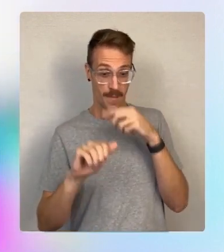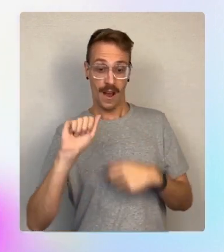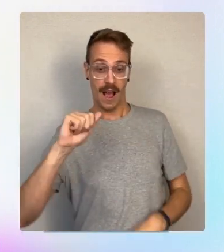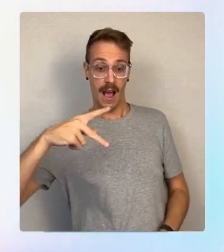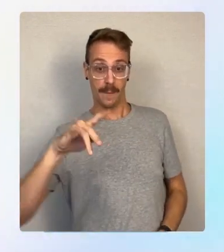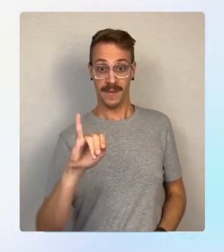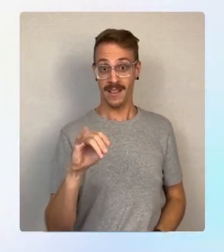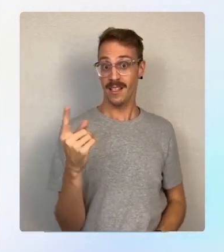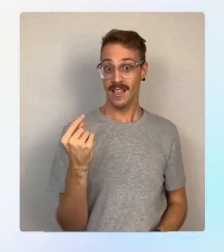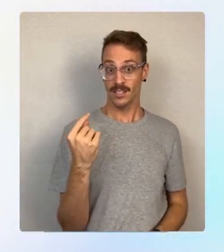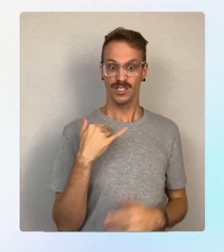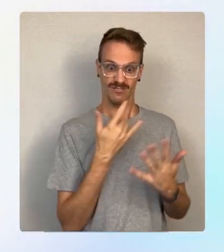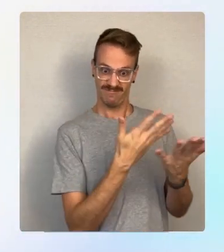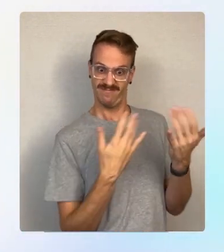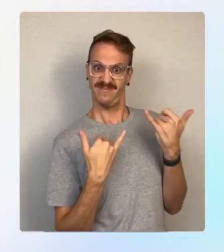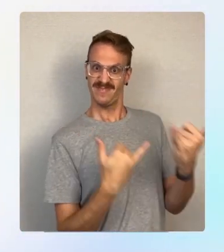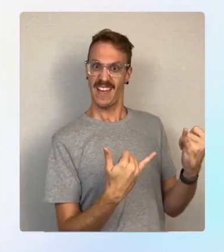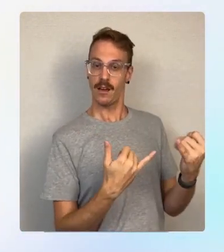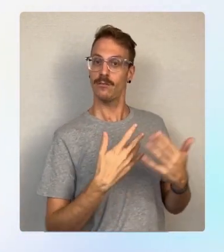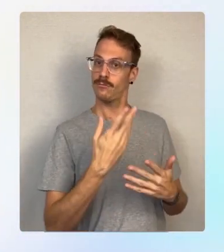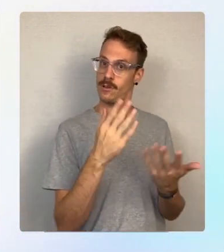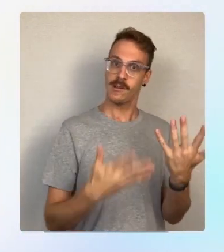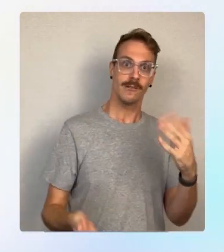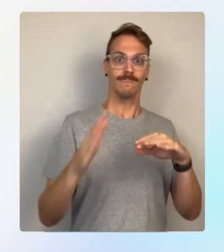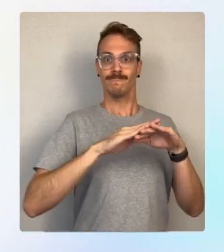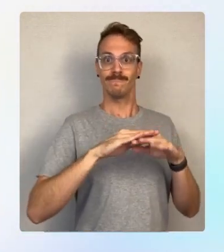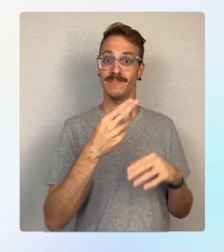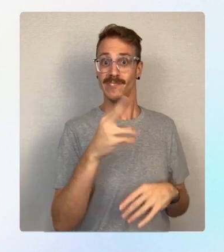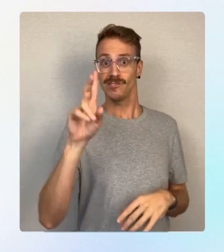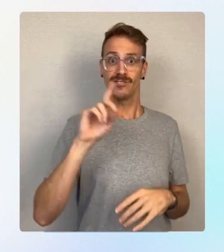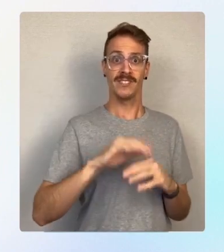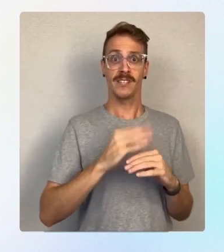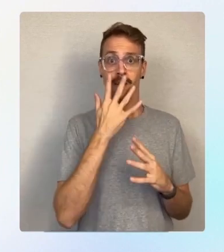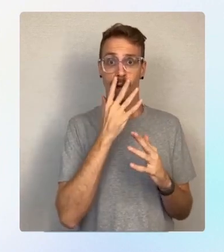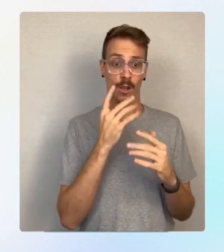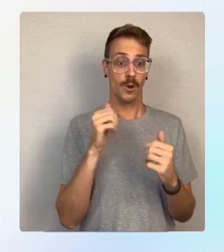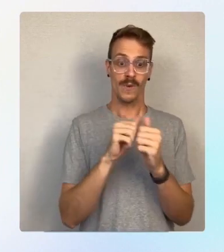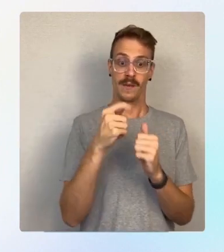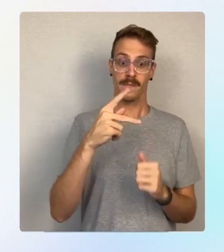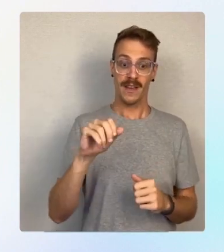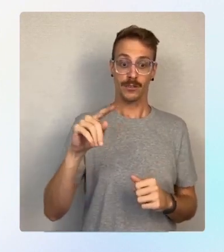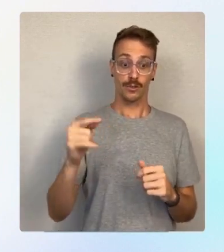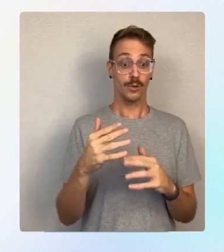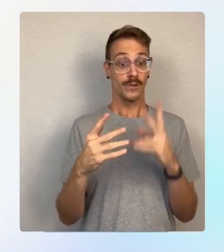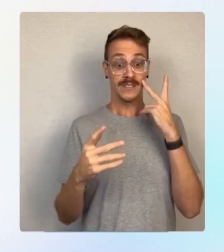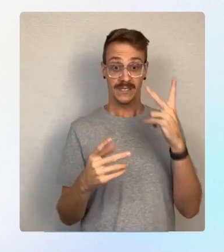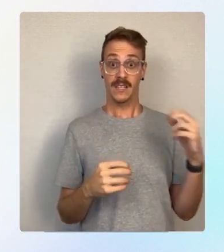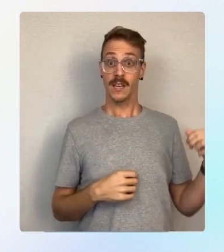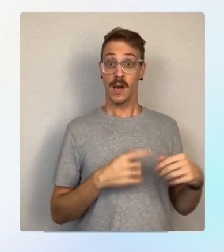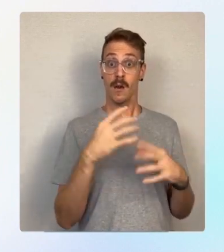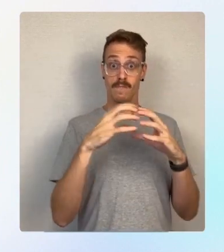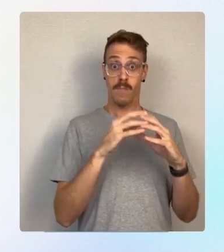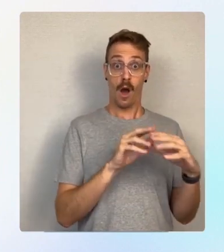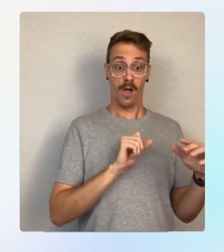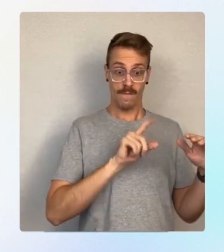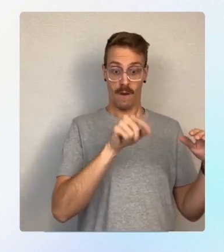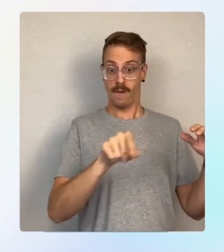That's him now in high resolution Color Passthrough on Meta Quest Pro. See how that virtual ball he's chasing bounces off the real wall?